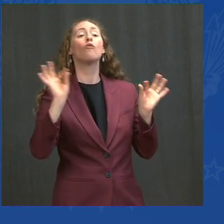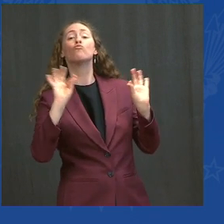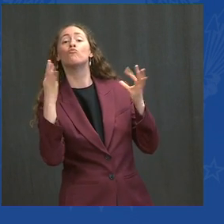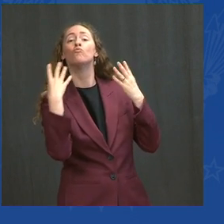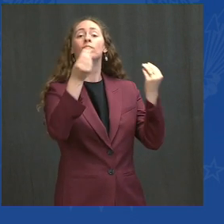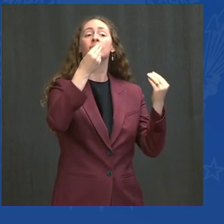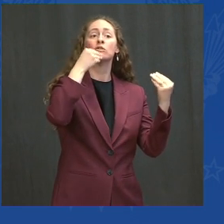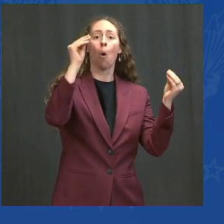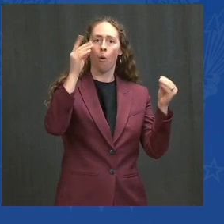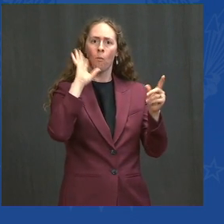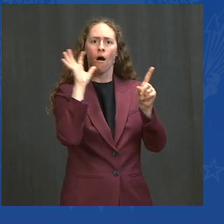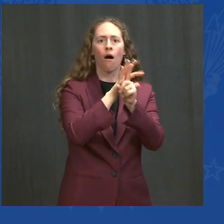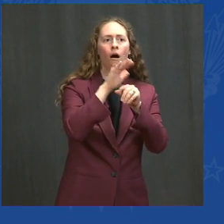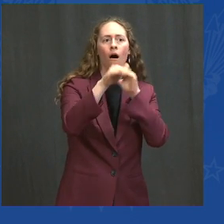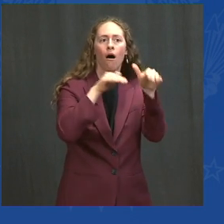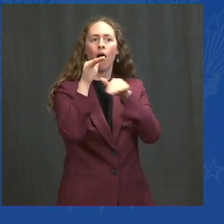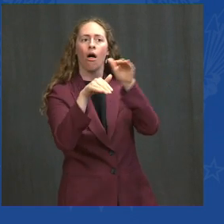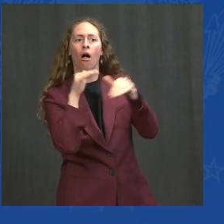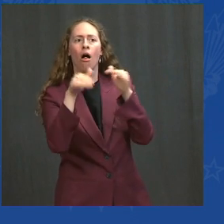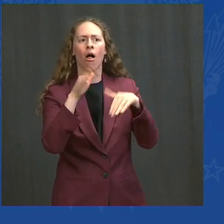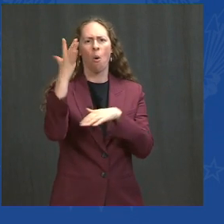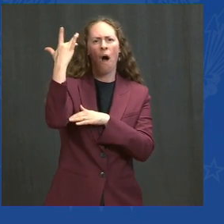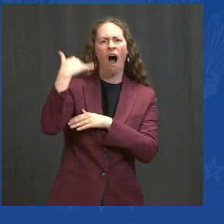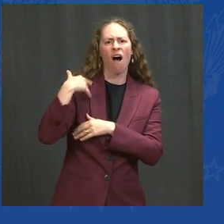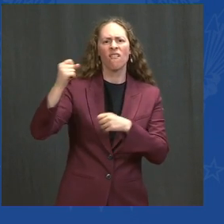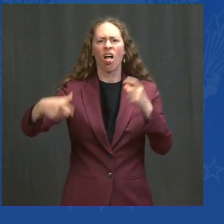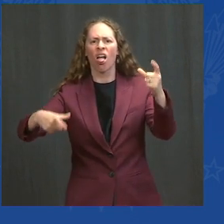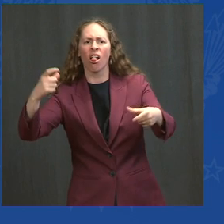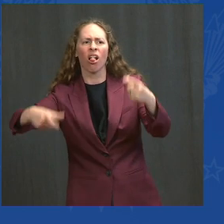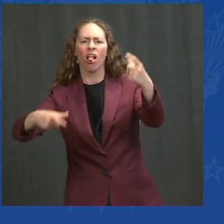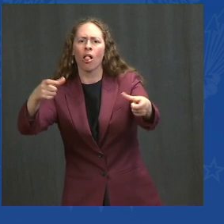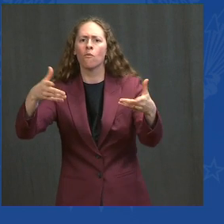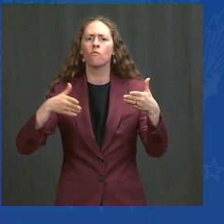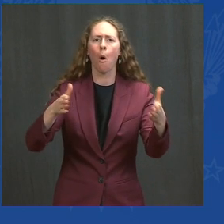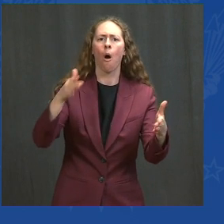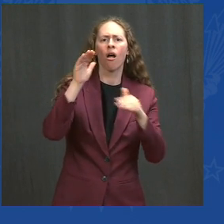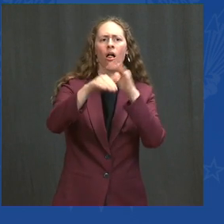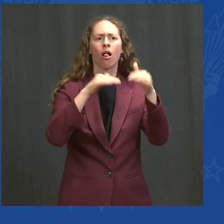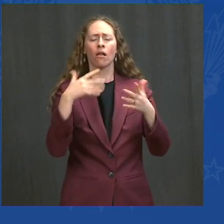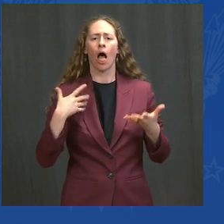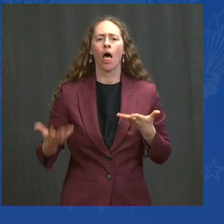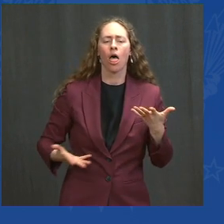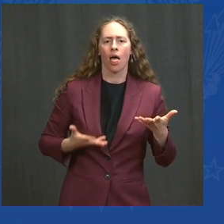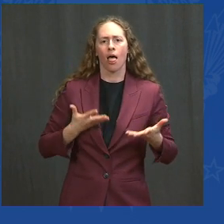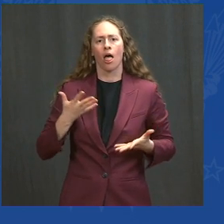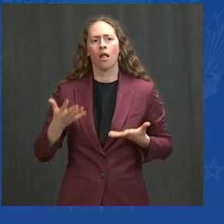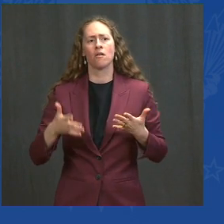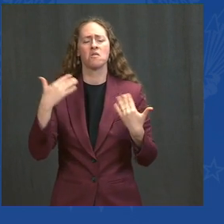I get it. You don't even control that. But anyway, Mr. Mayor, thank you for your service. Thank you for willing to serve.